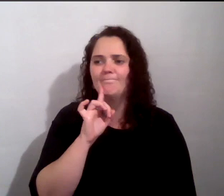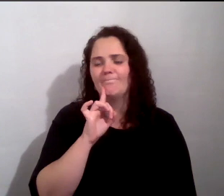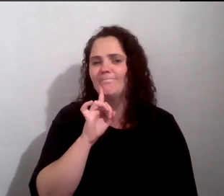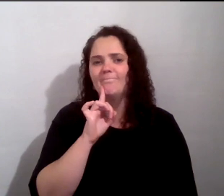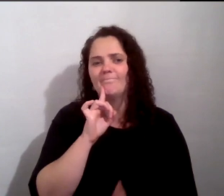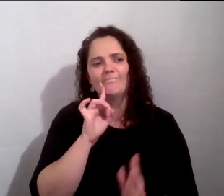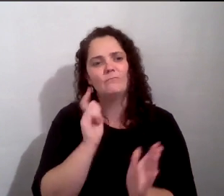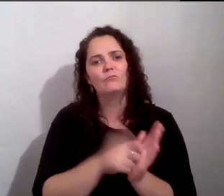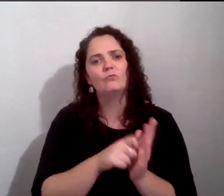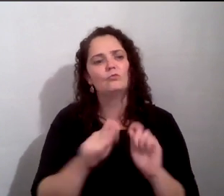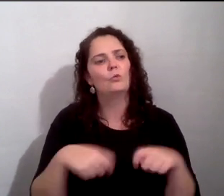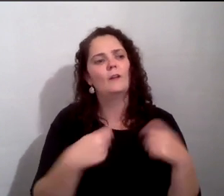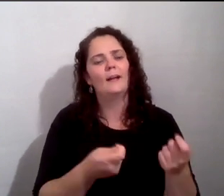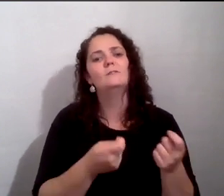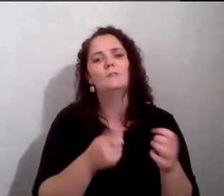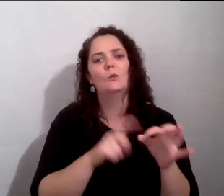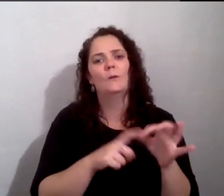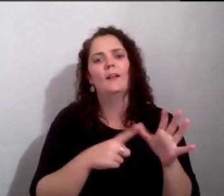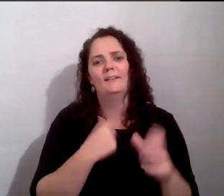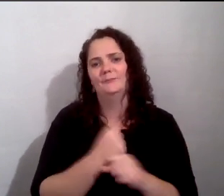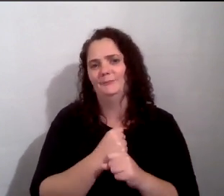and now it sits on our walls here in Queensland